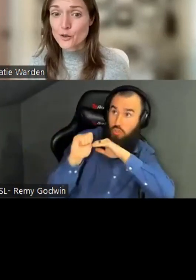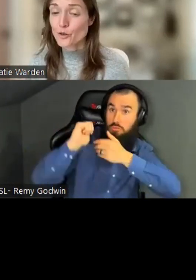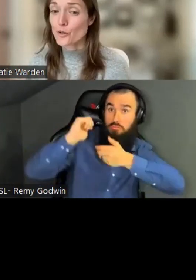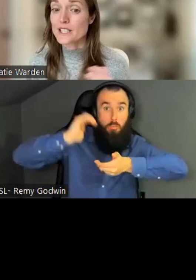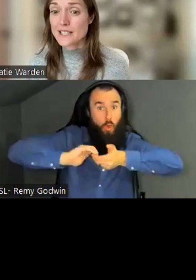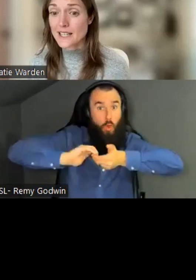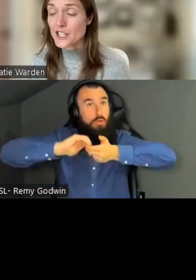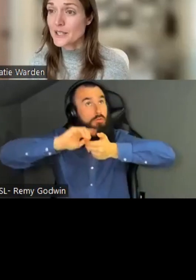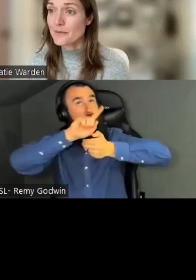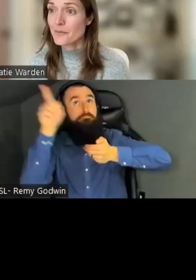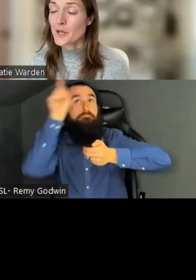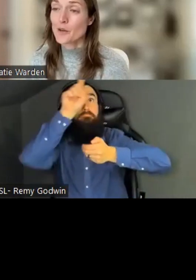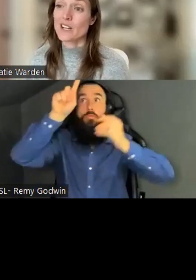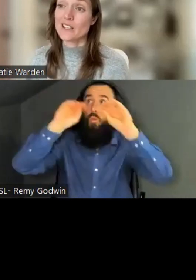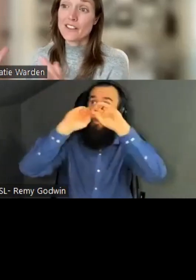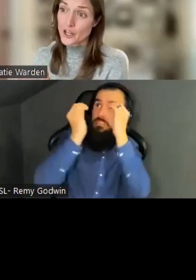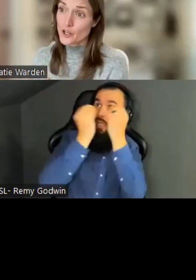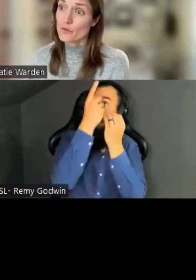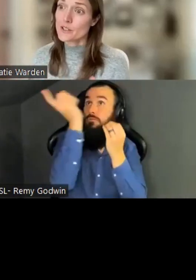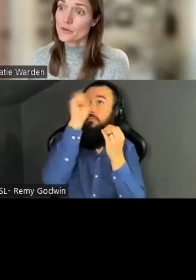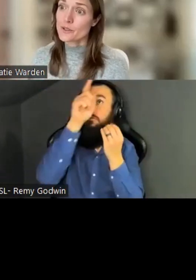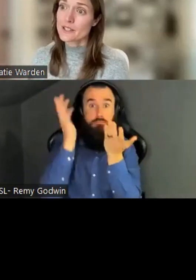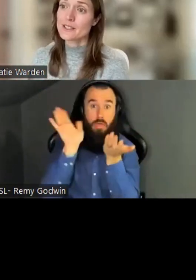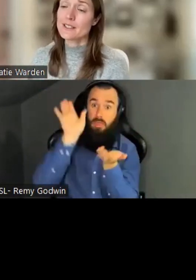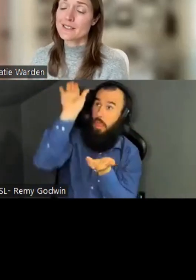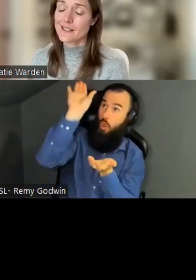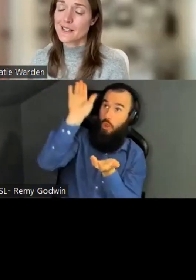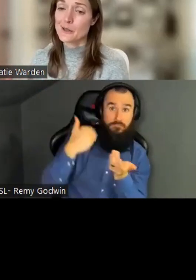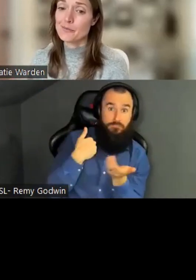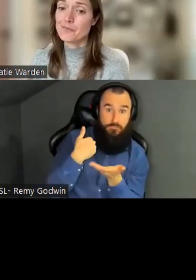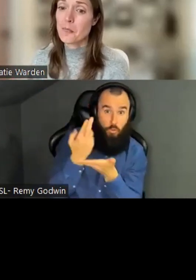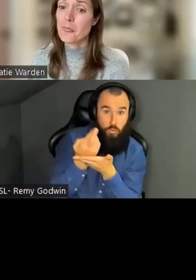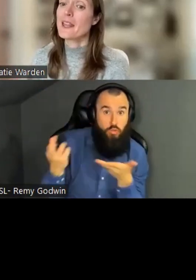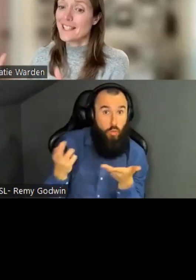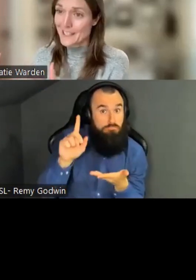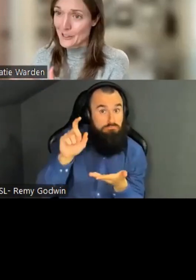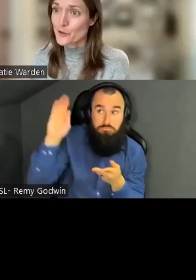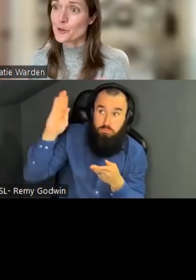or organization their resources can also play